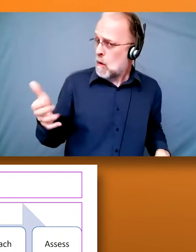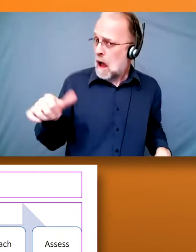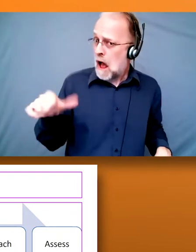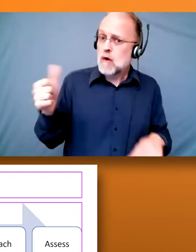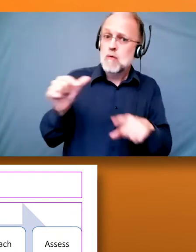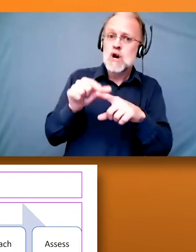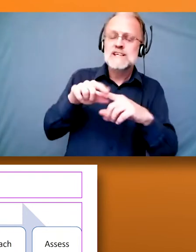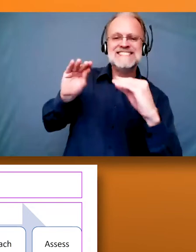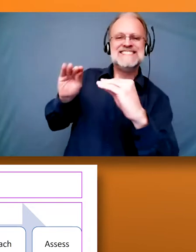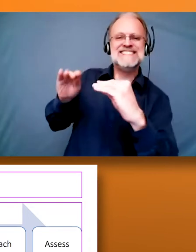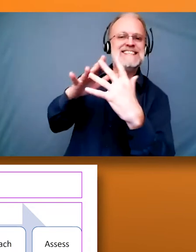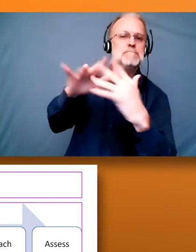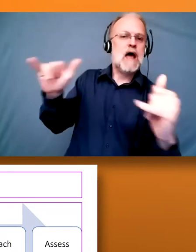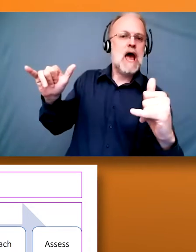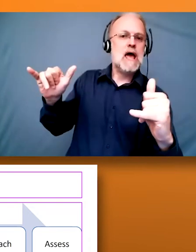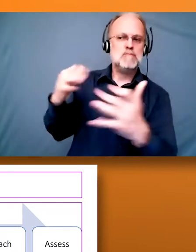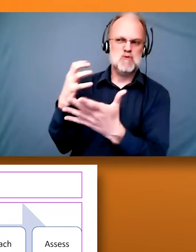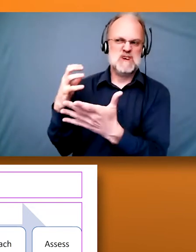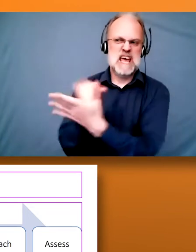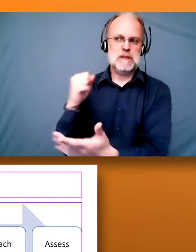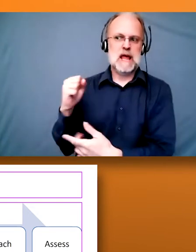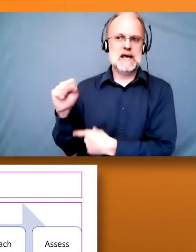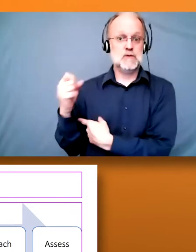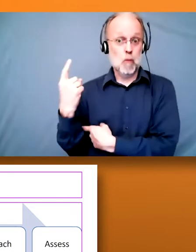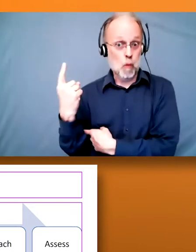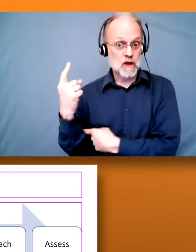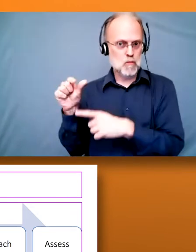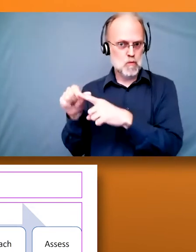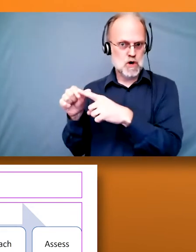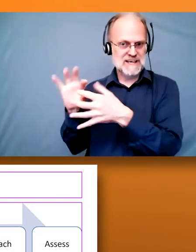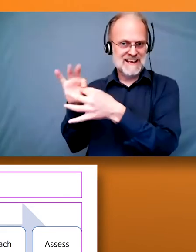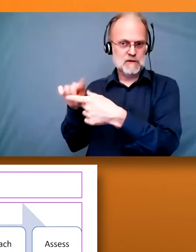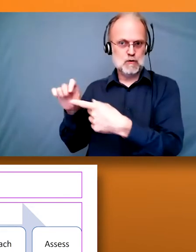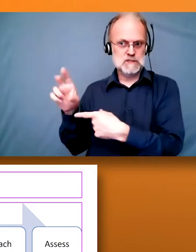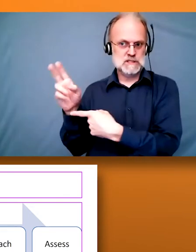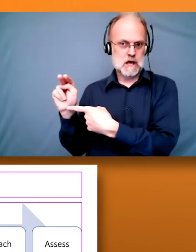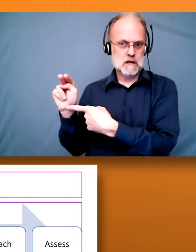use to teach--to kind of capitalize on that one